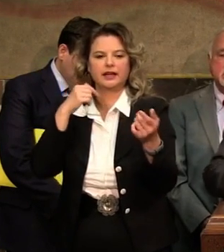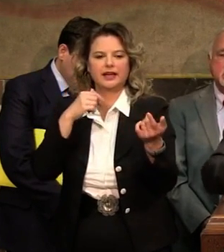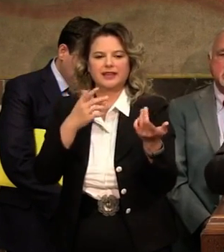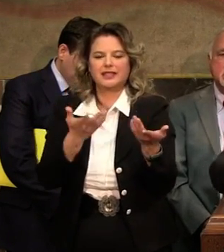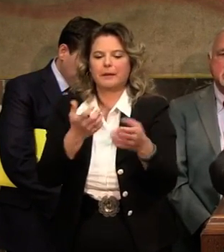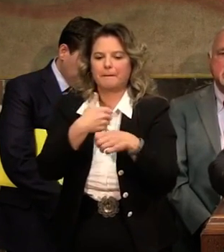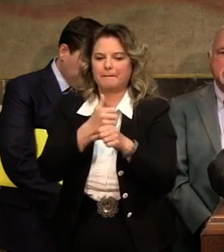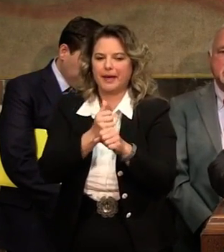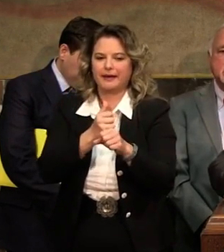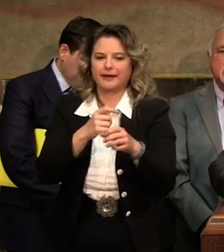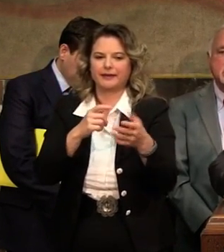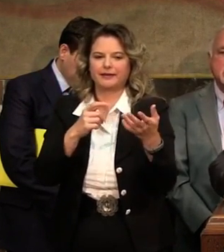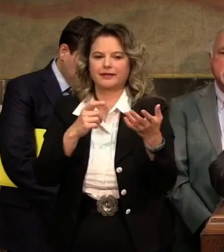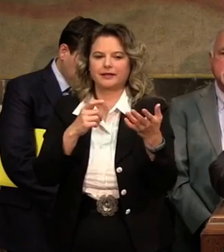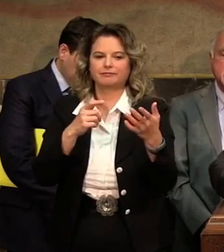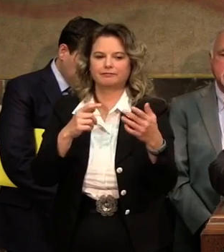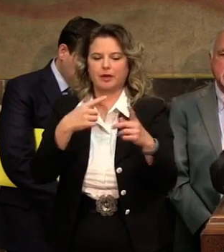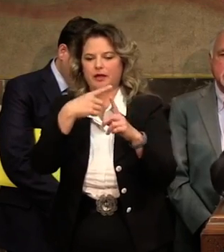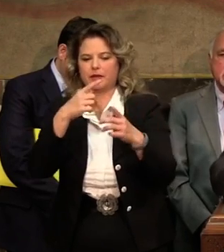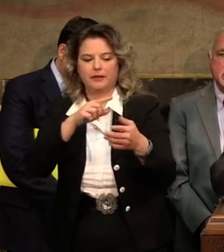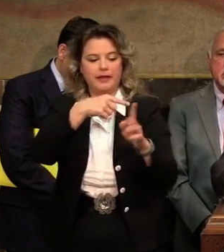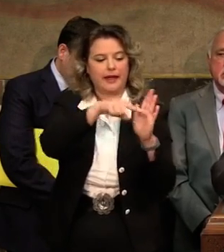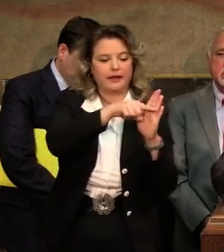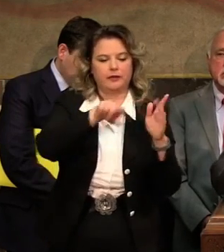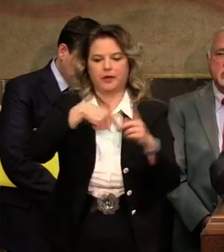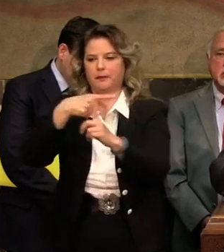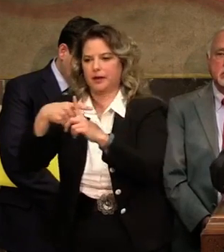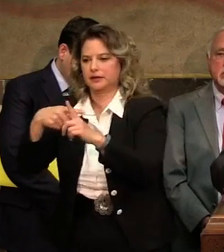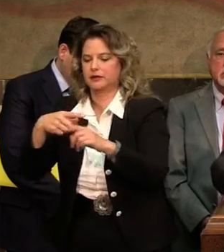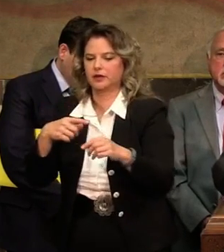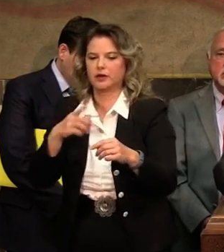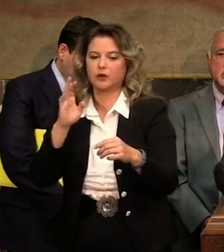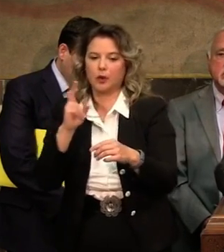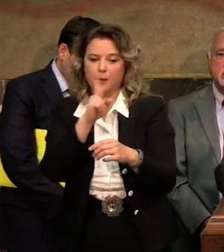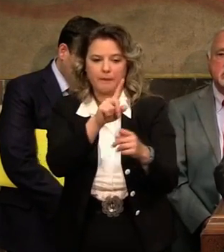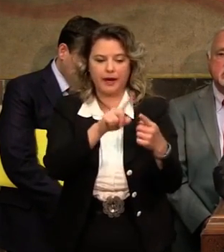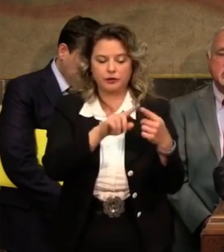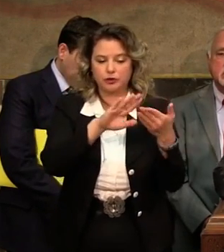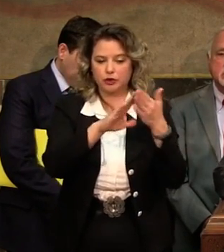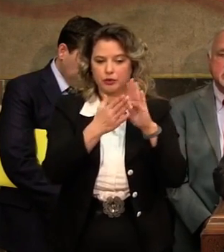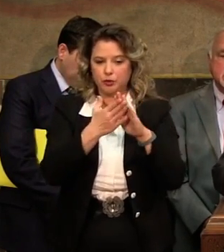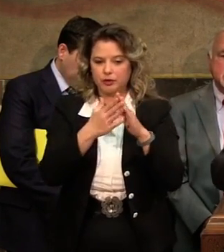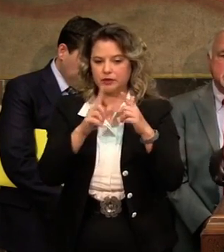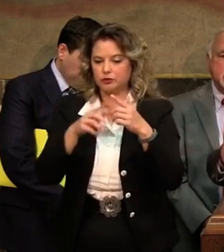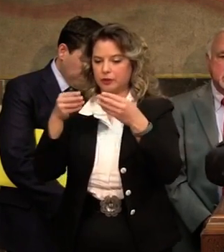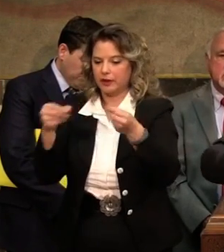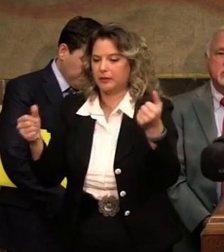going back to our local communities through the jail is not a bad way to do things you know but we got a lot of